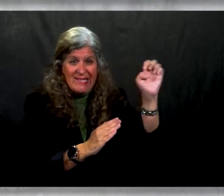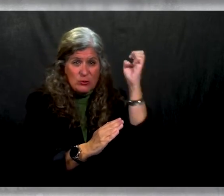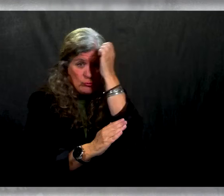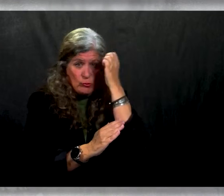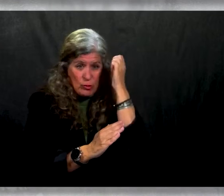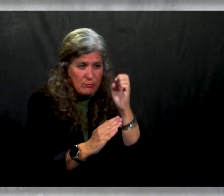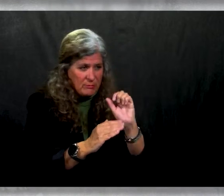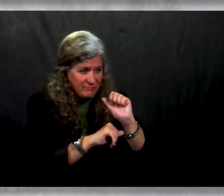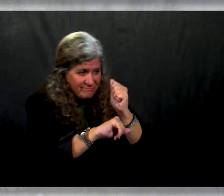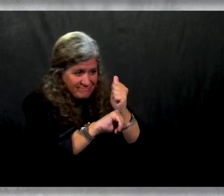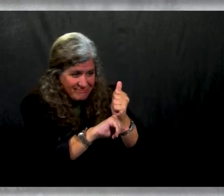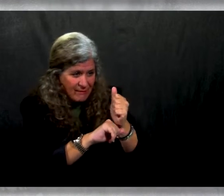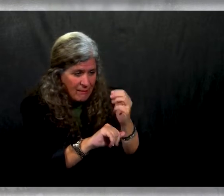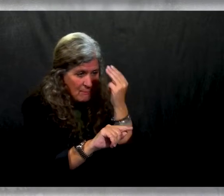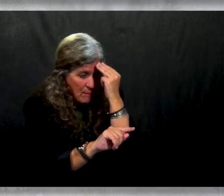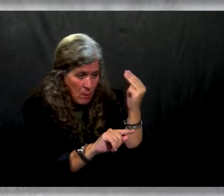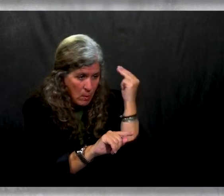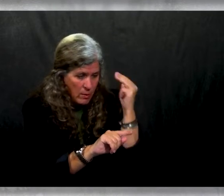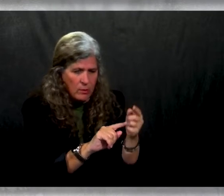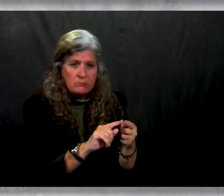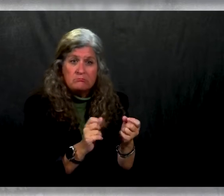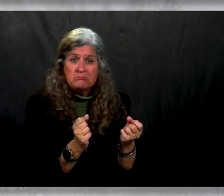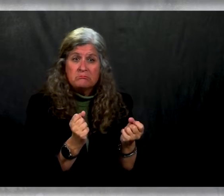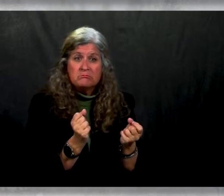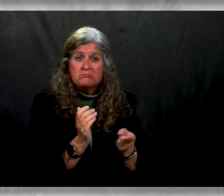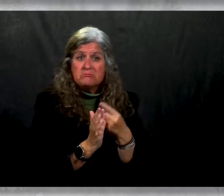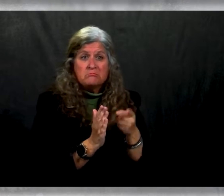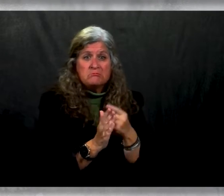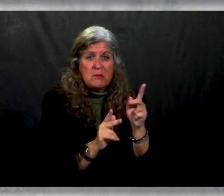Quite often that memorial was put in by Jews